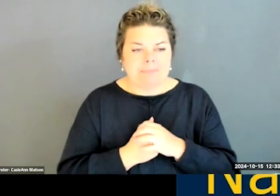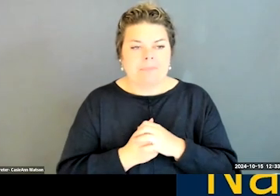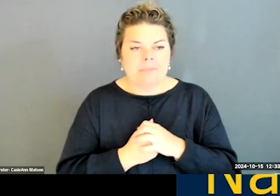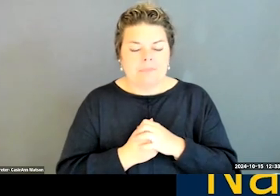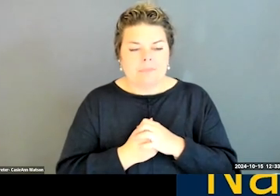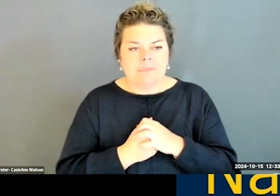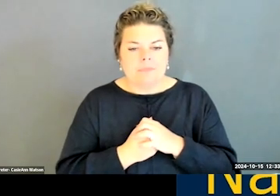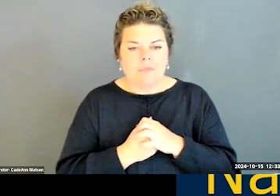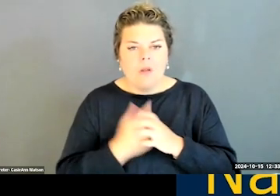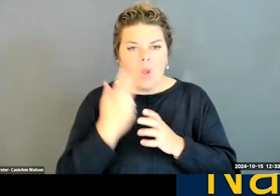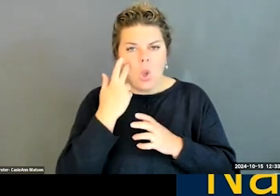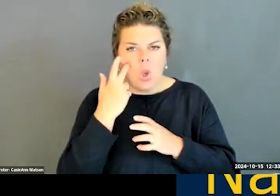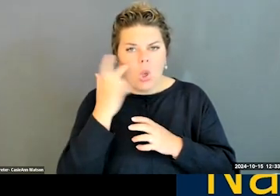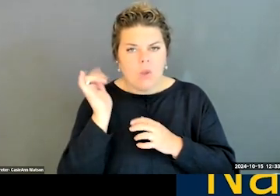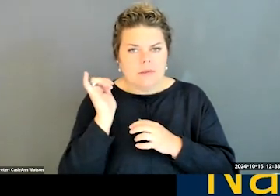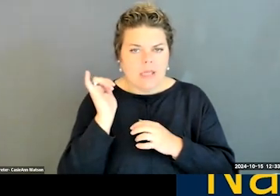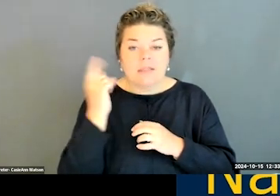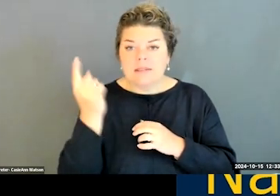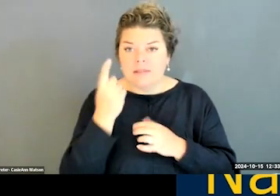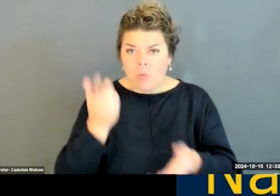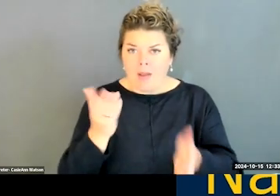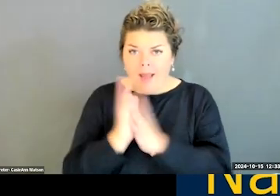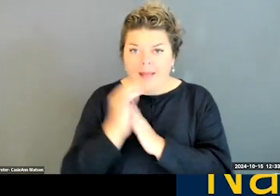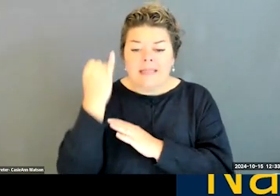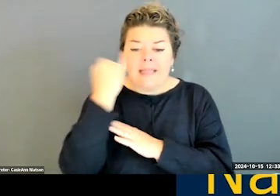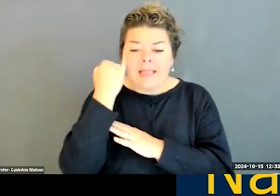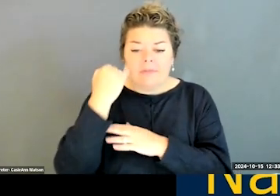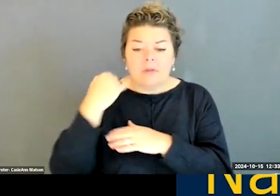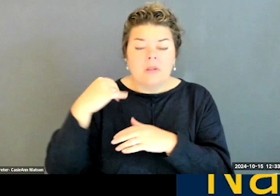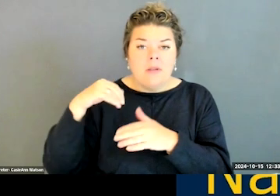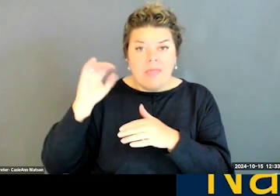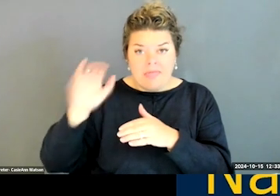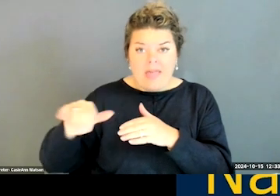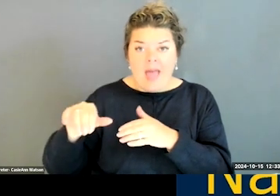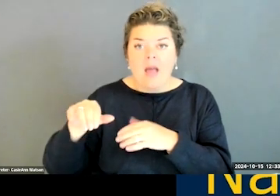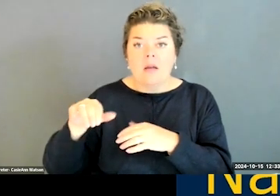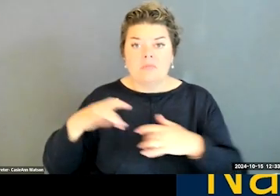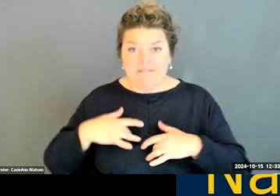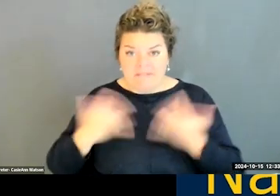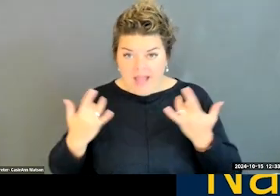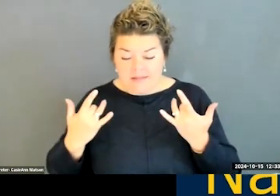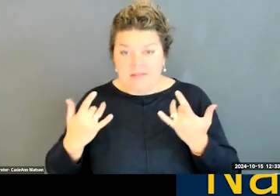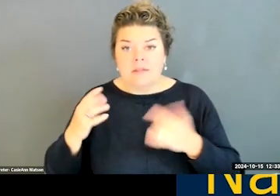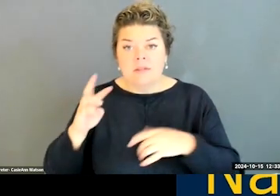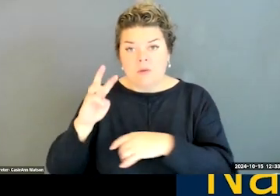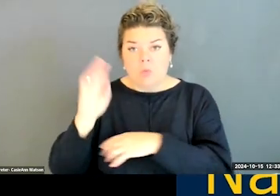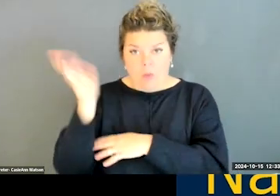It looks like someone's asking if the Accessible Word Doc and Google Docs webinar is going to be offered again.